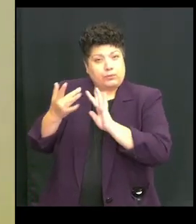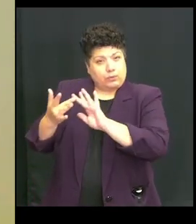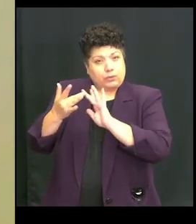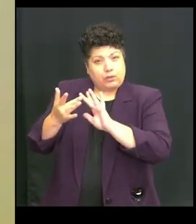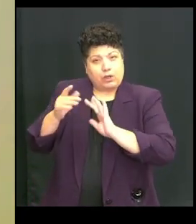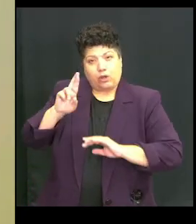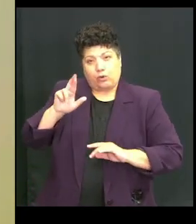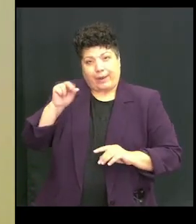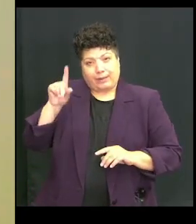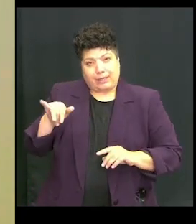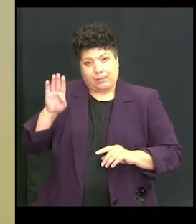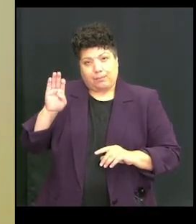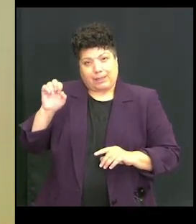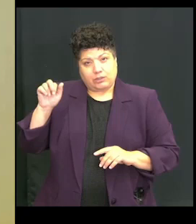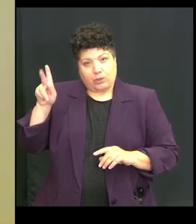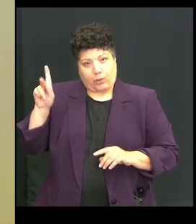Randy Besco, Eric Merkley's colleague,